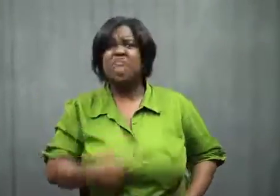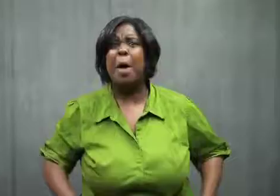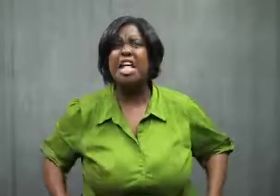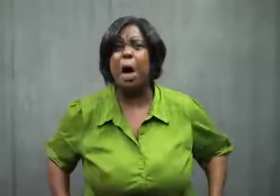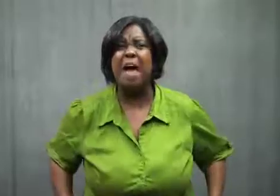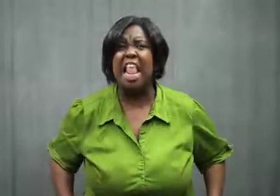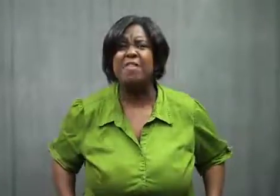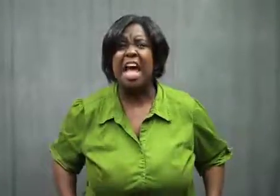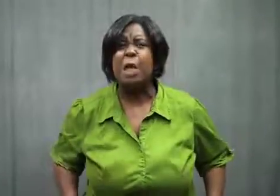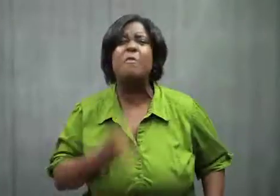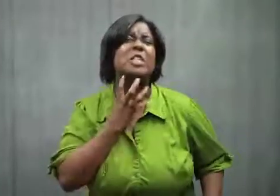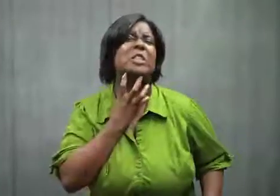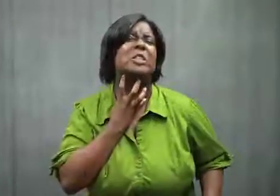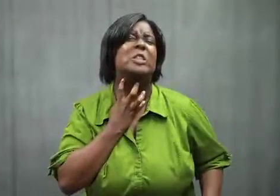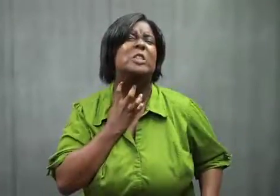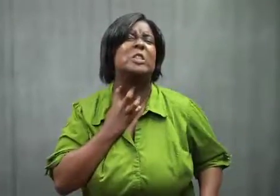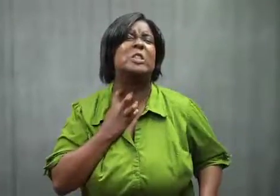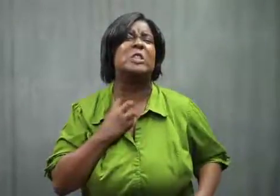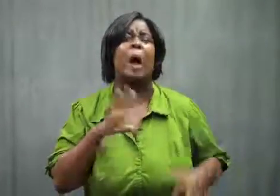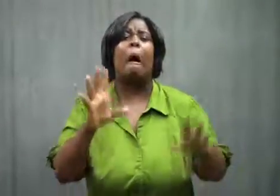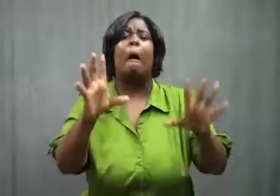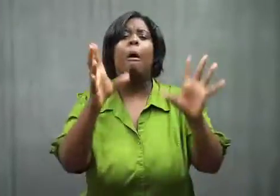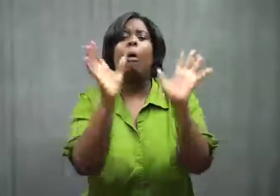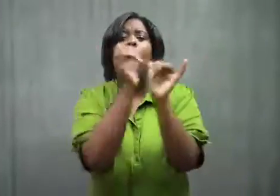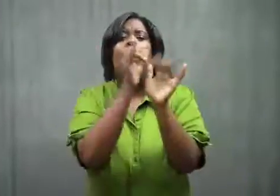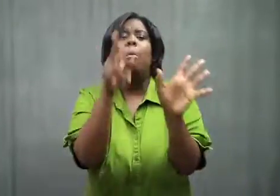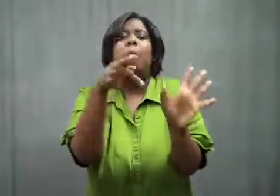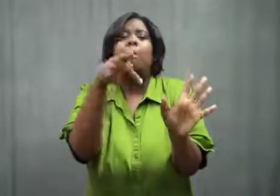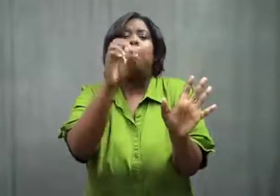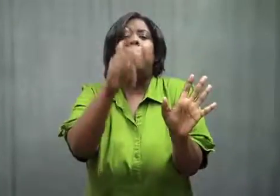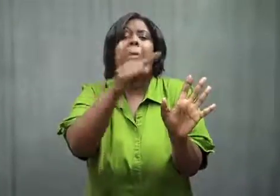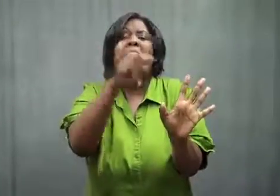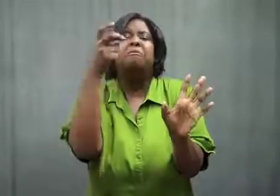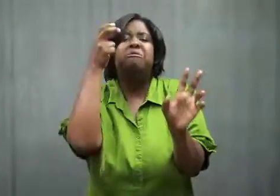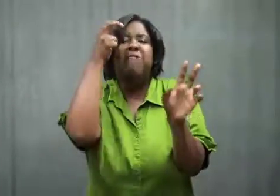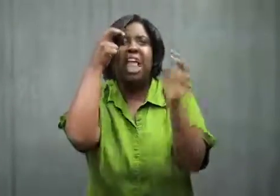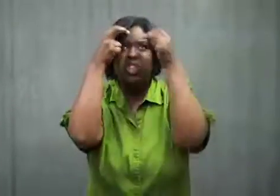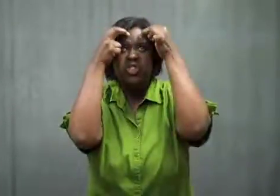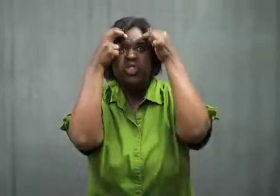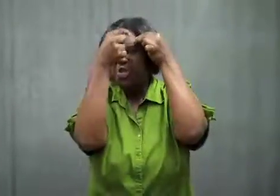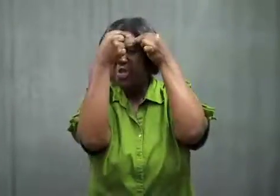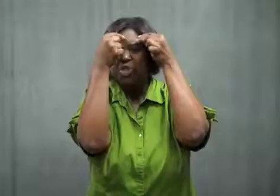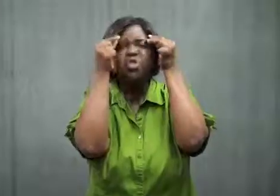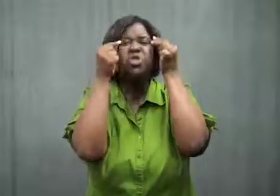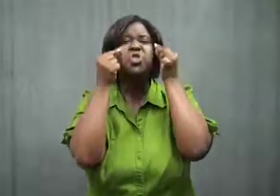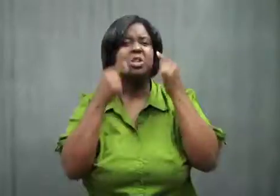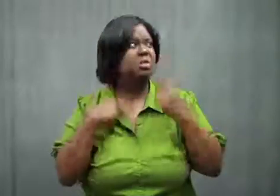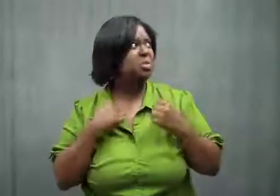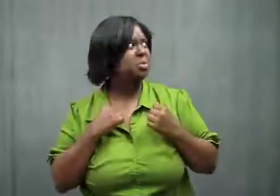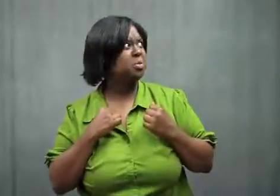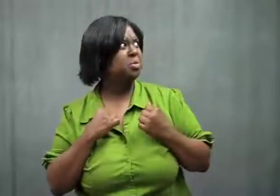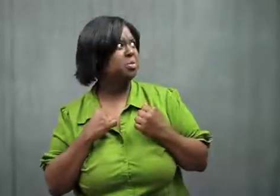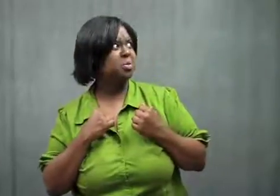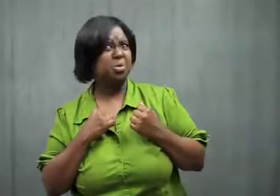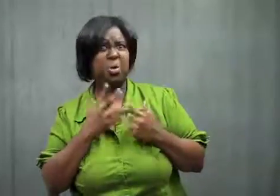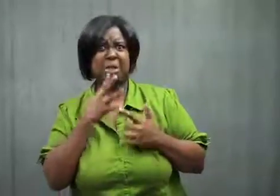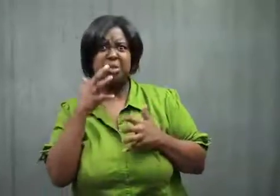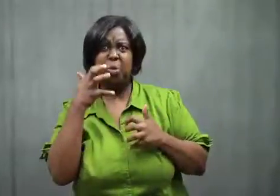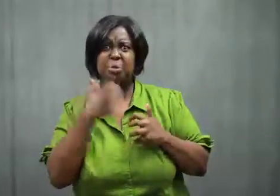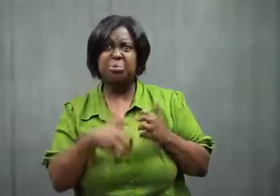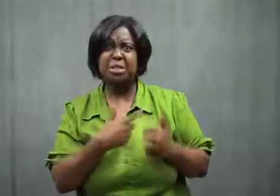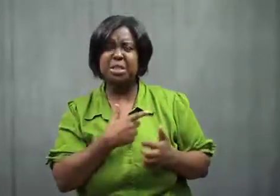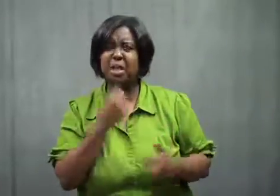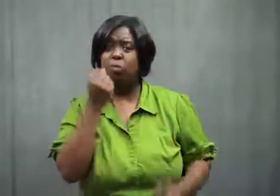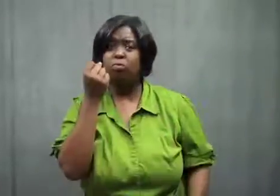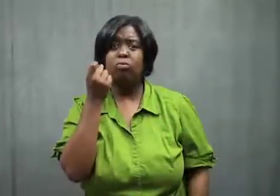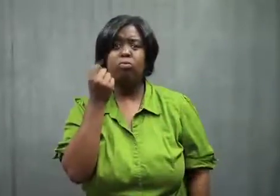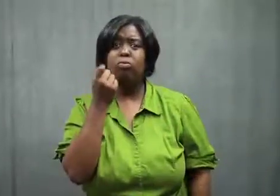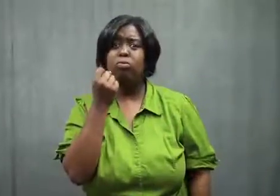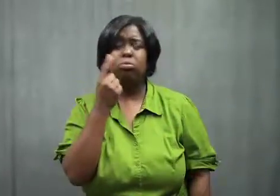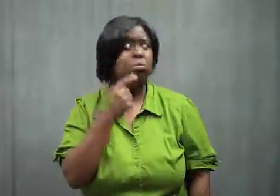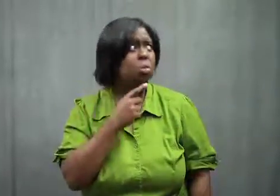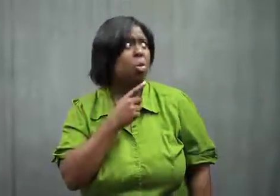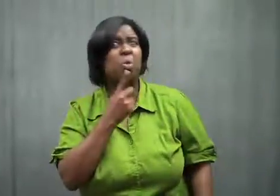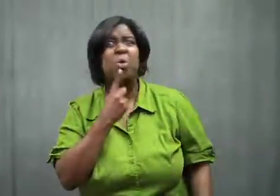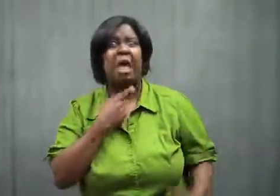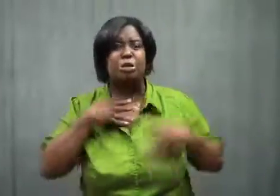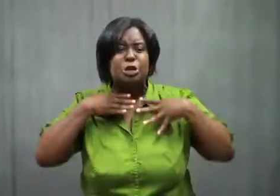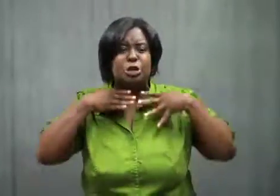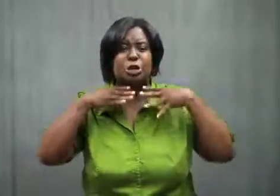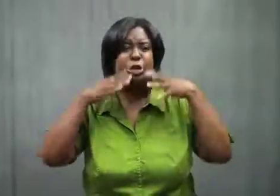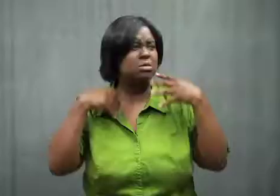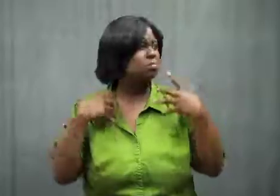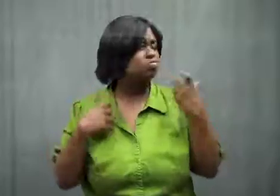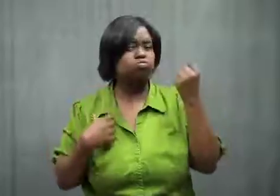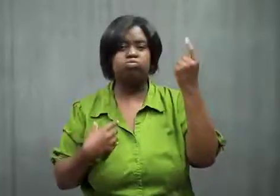Oooh. He started yelling. He was so mad his neck bulged, and veins popped in his forehead.